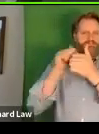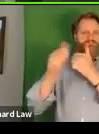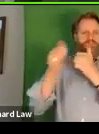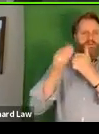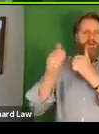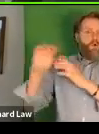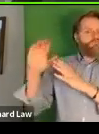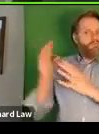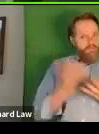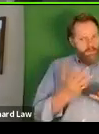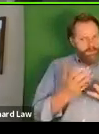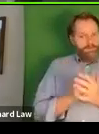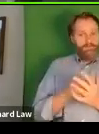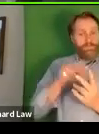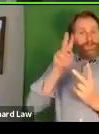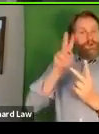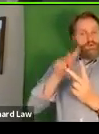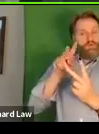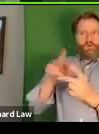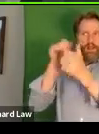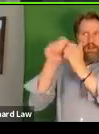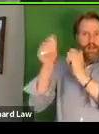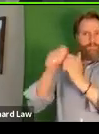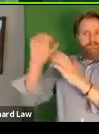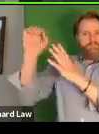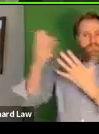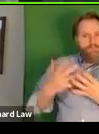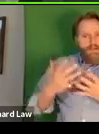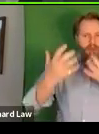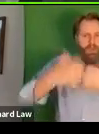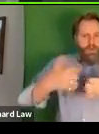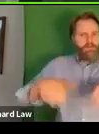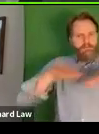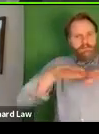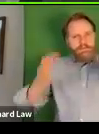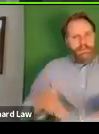according to what I've been told recently were in lockdown, two out of